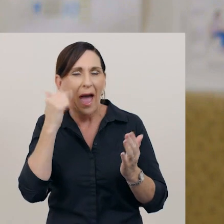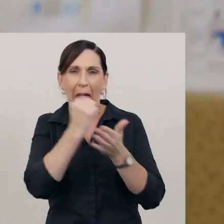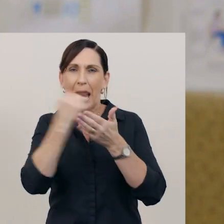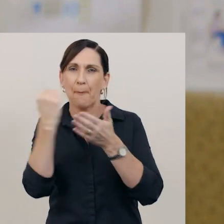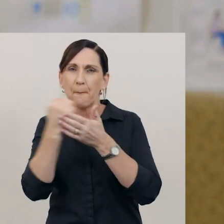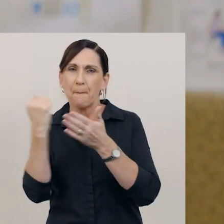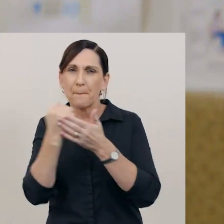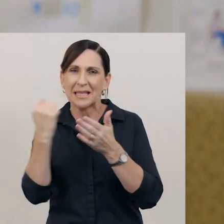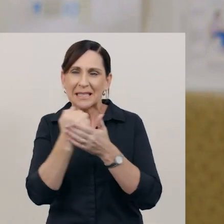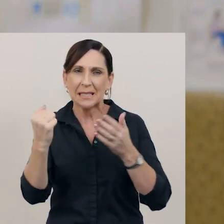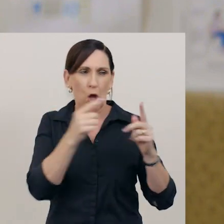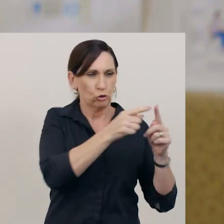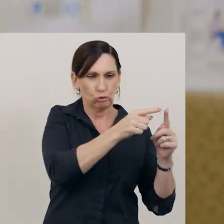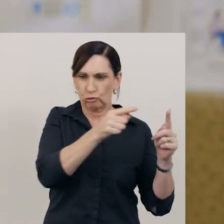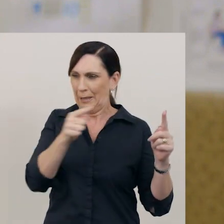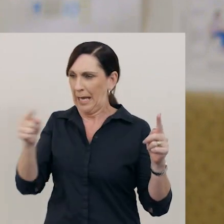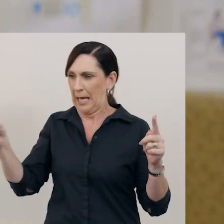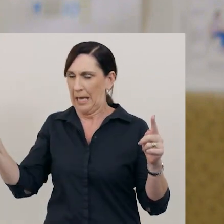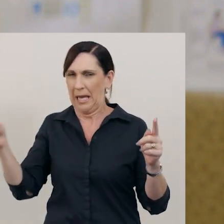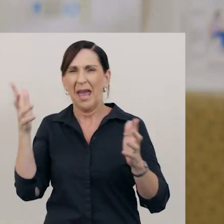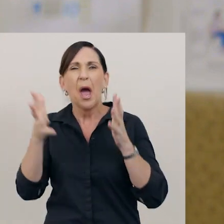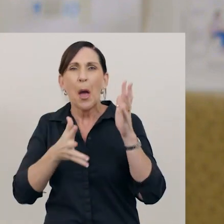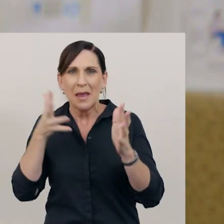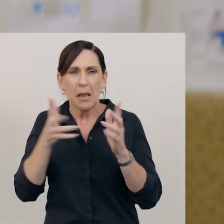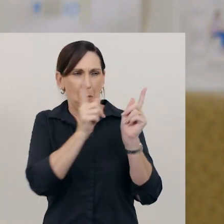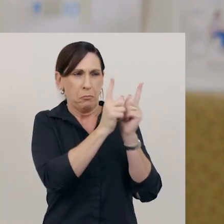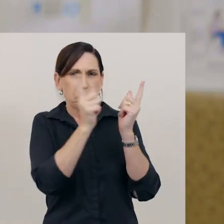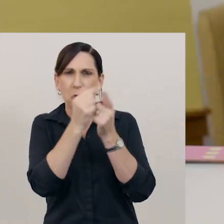When I say ‘string’, I mean a collection of numbers in a line.